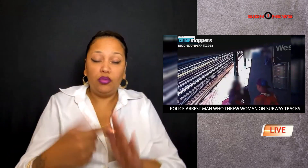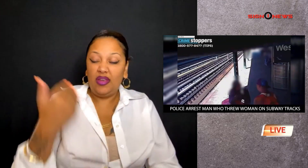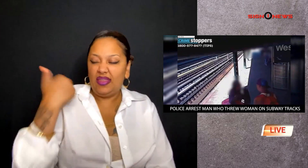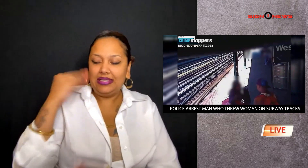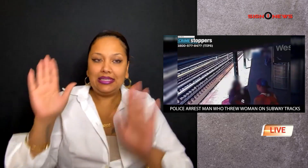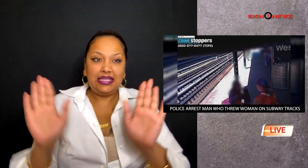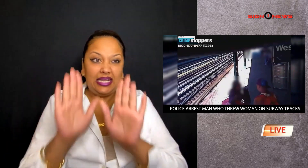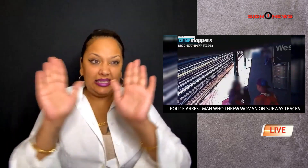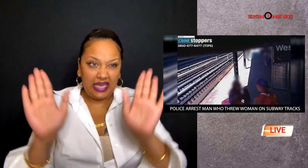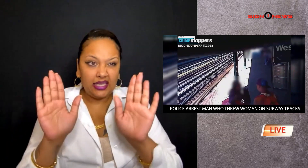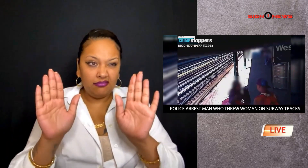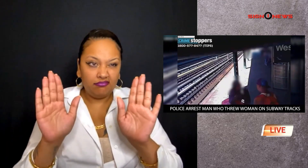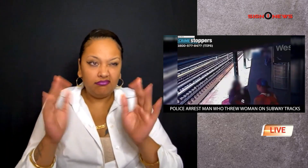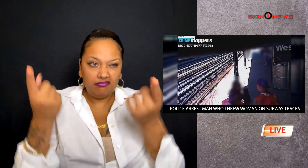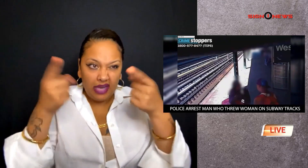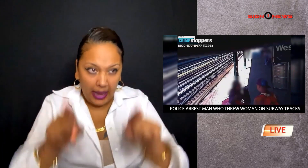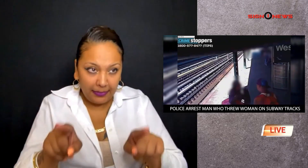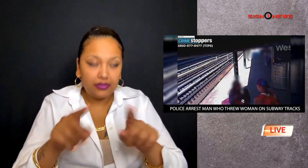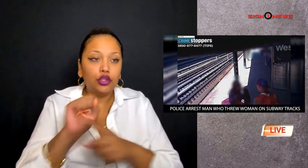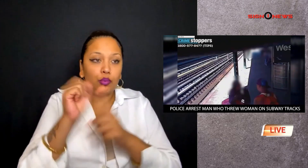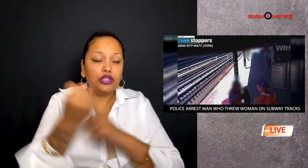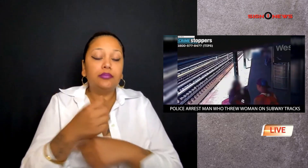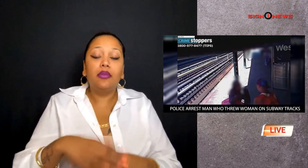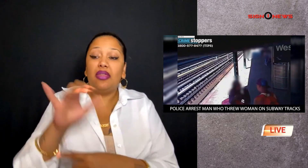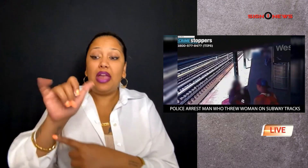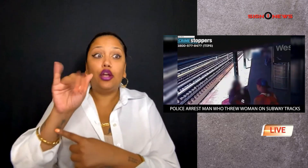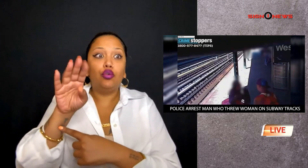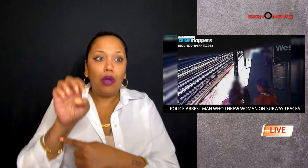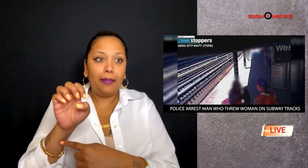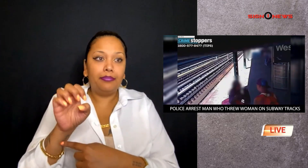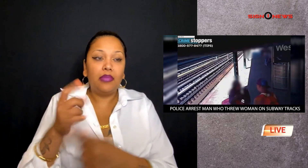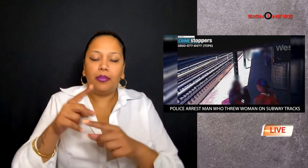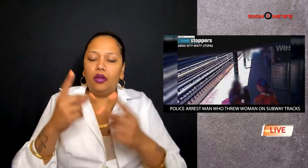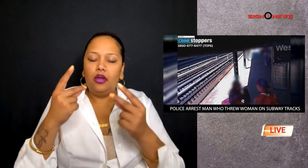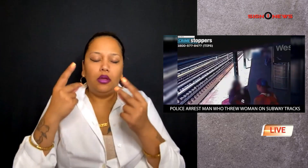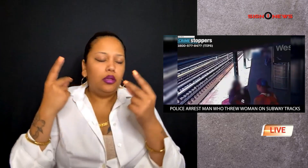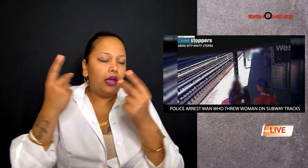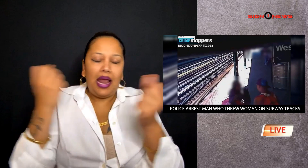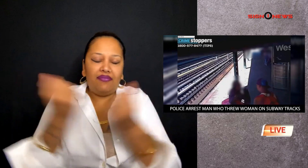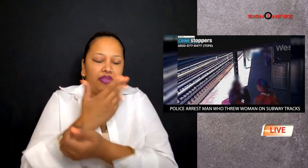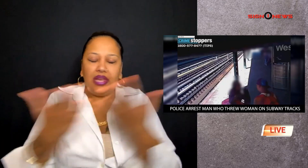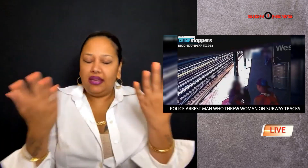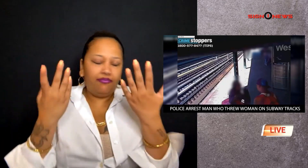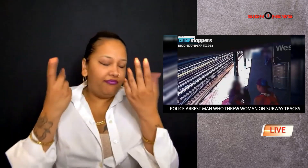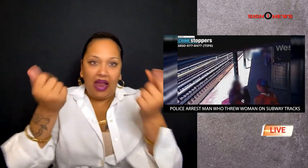NYPD tweeted video showing the Sunday attack the crime happened very quickly